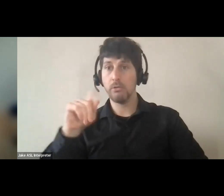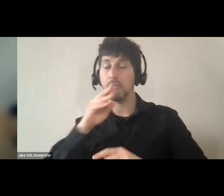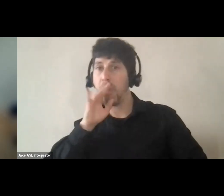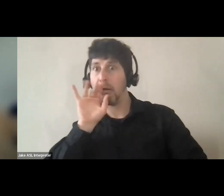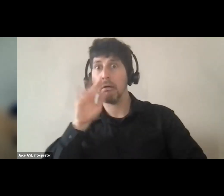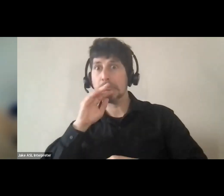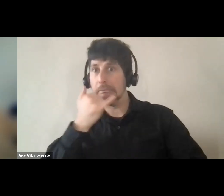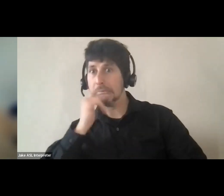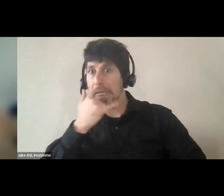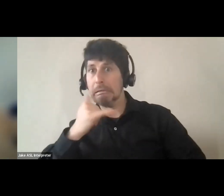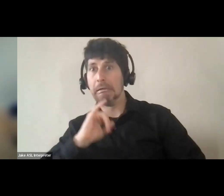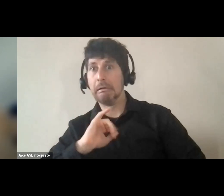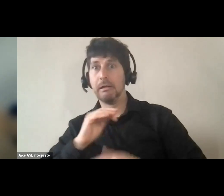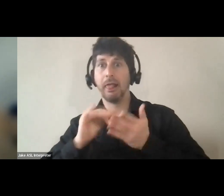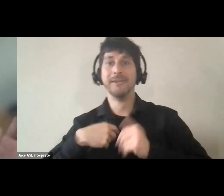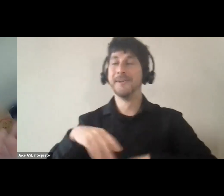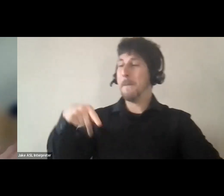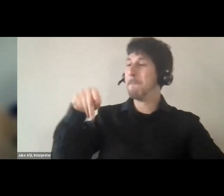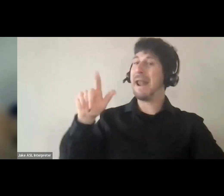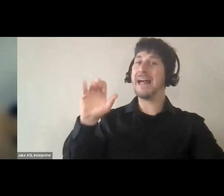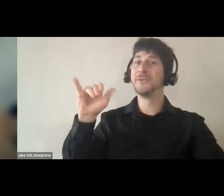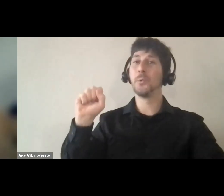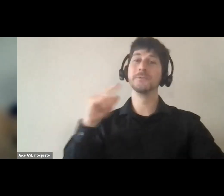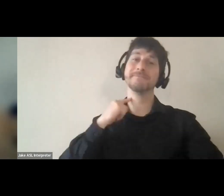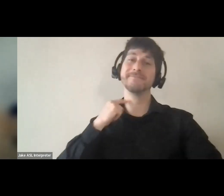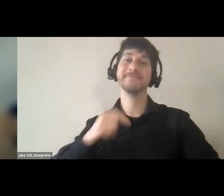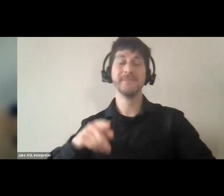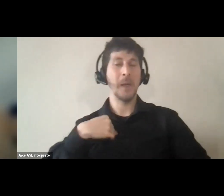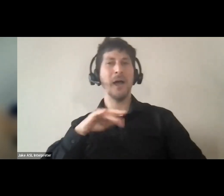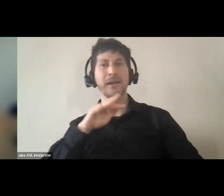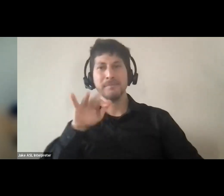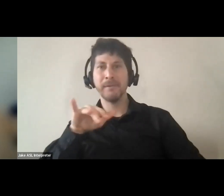We also have Maria Palacios. Oh, missed it up Maria, I tried.